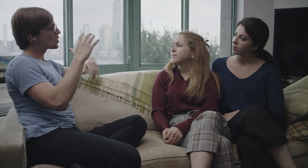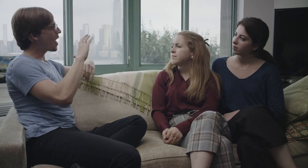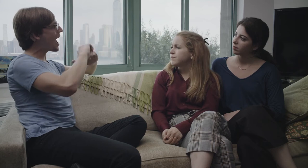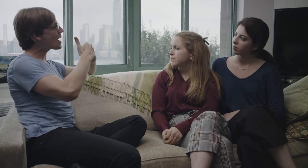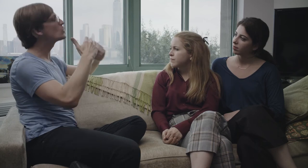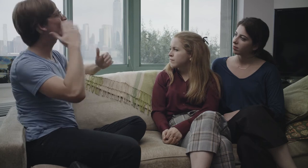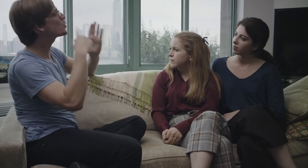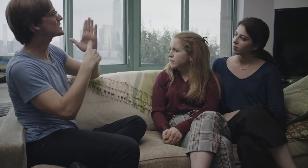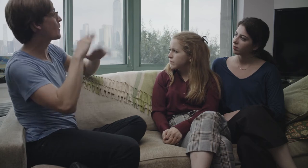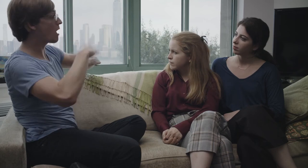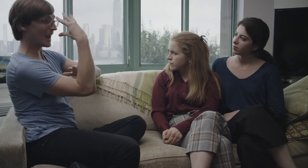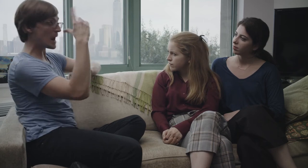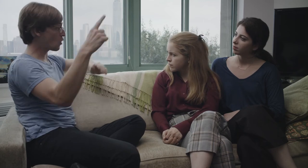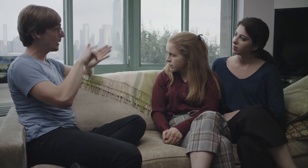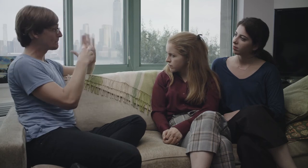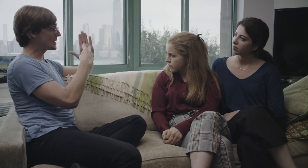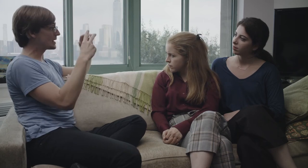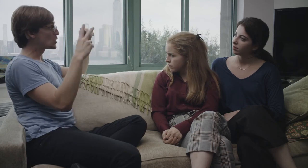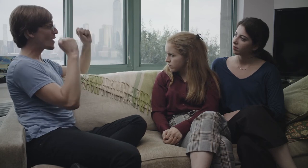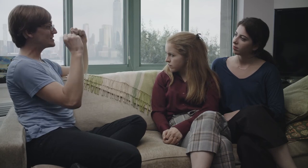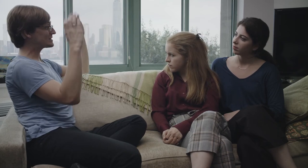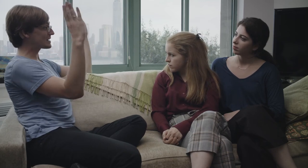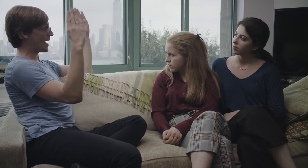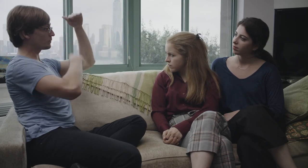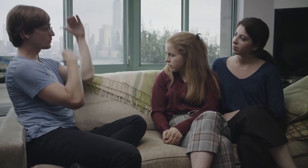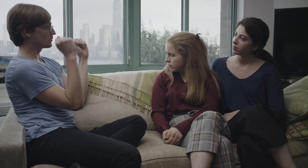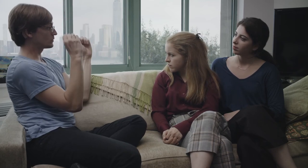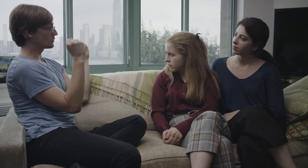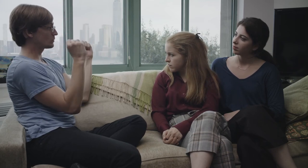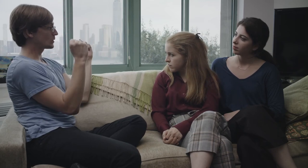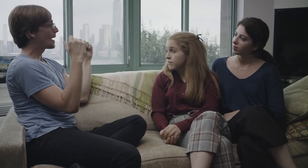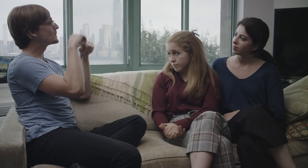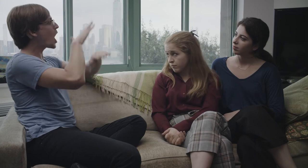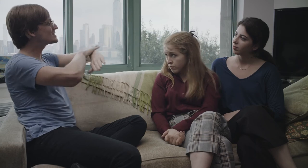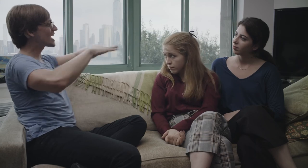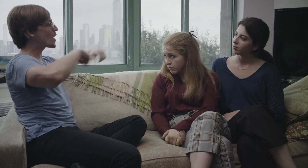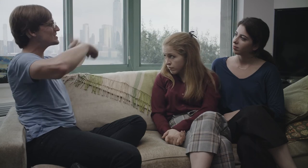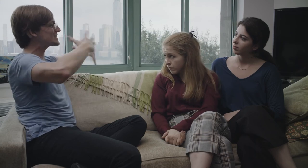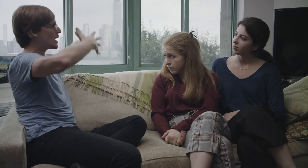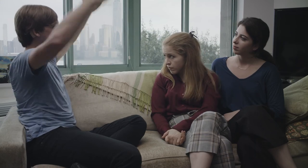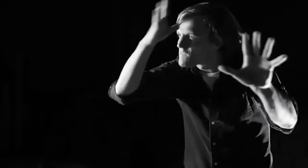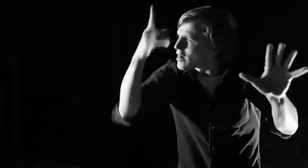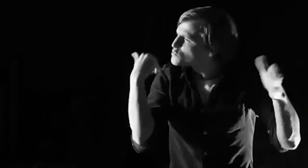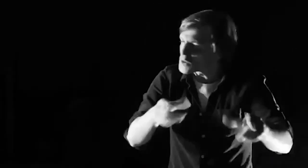And they taught me how to translate for the stage, which is very different than you sign when you sign on camera. Because you're projecting your signs